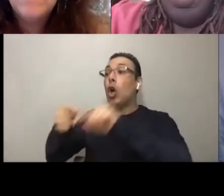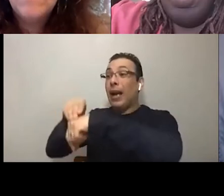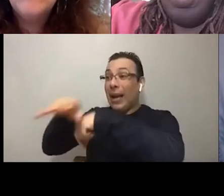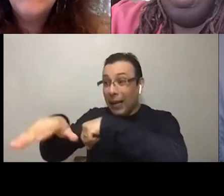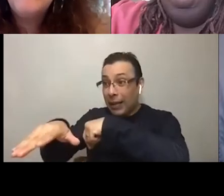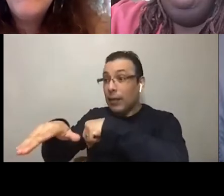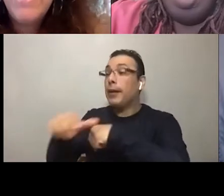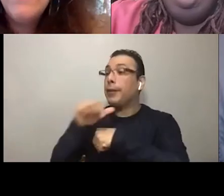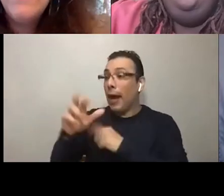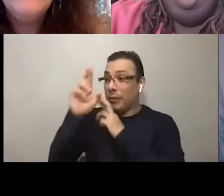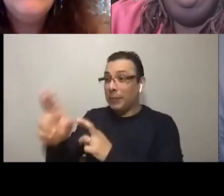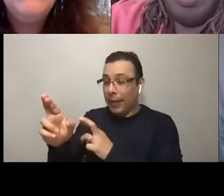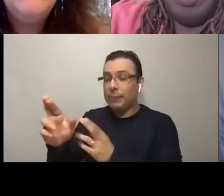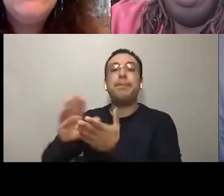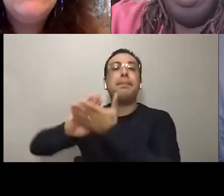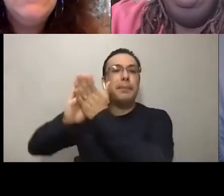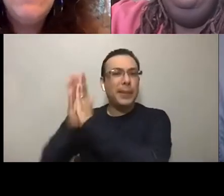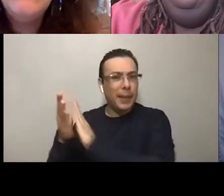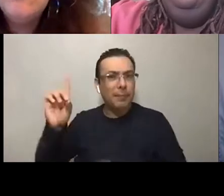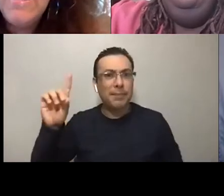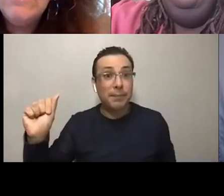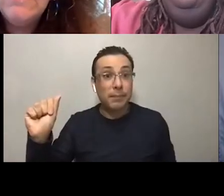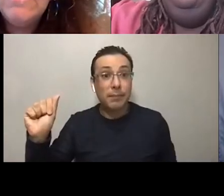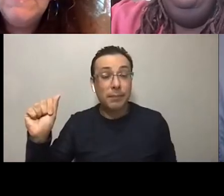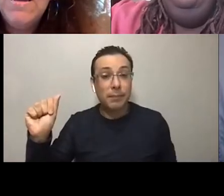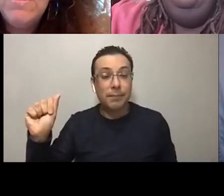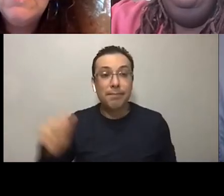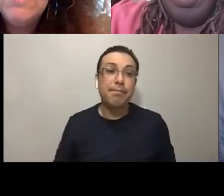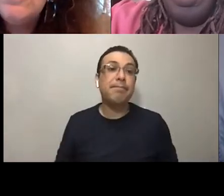Right, and I think that definitely brings in another layer to this because, you know, one of the things